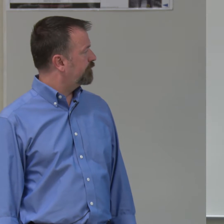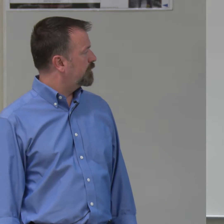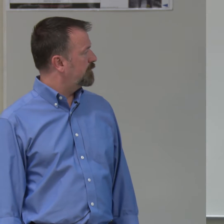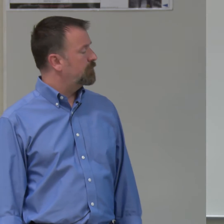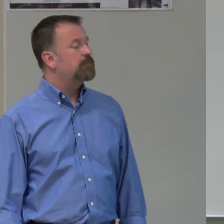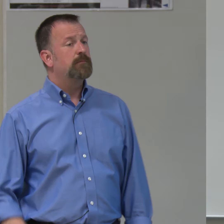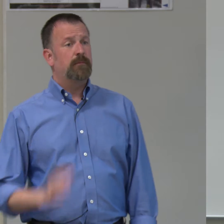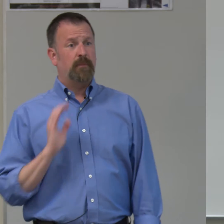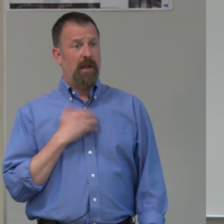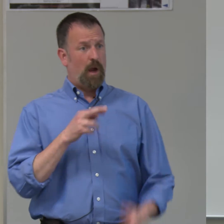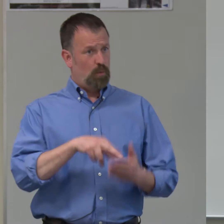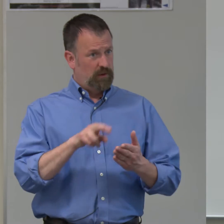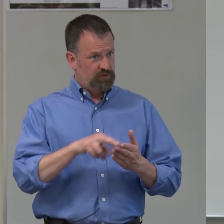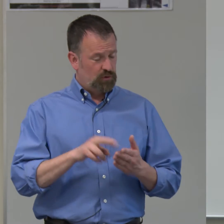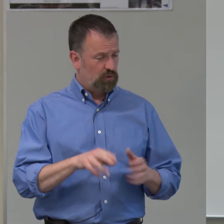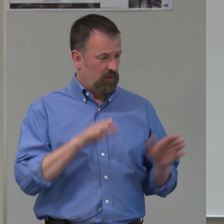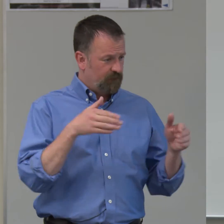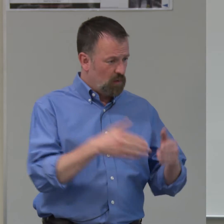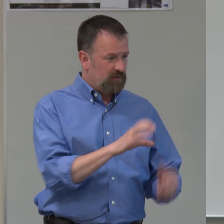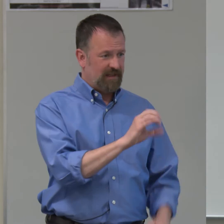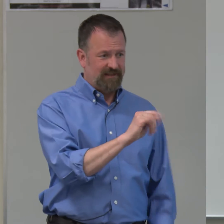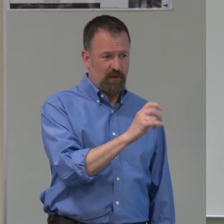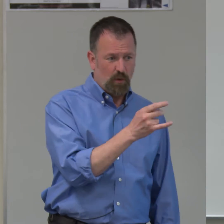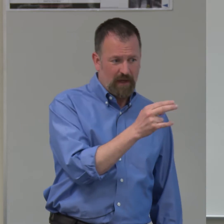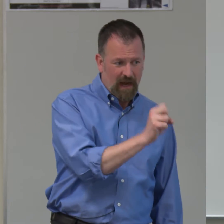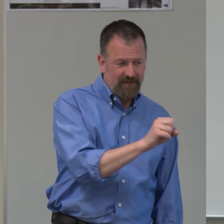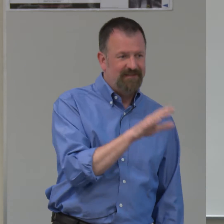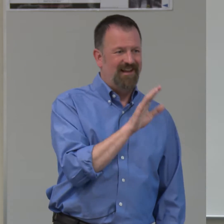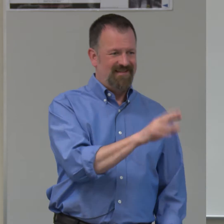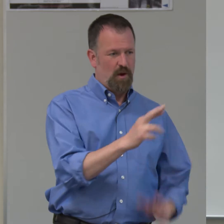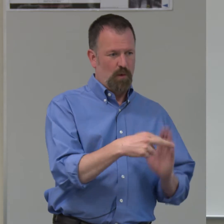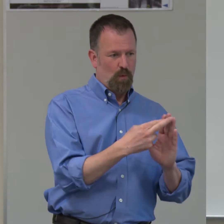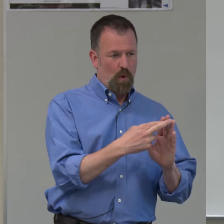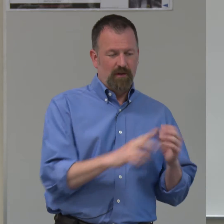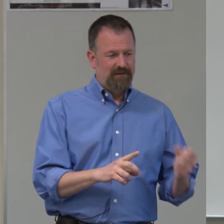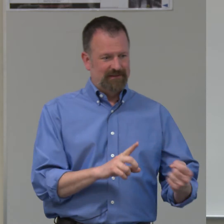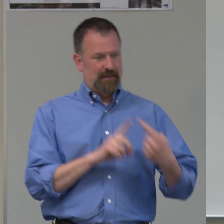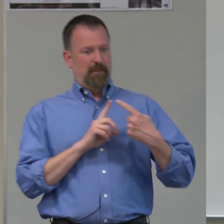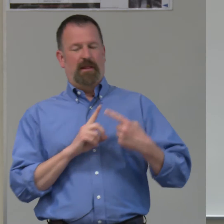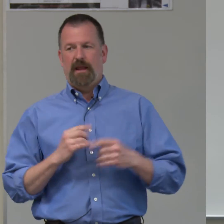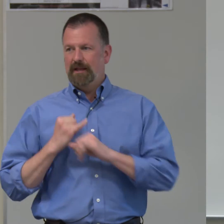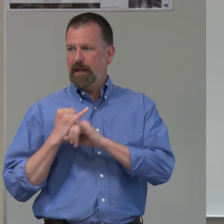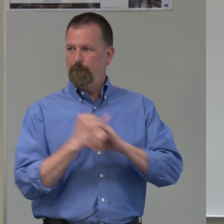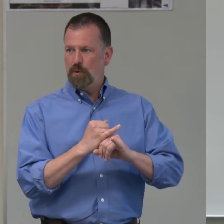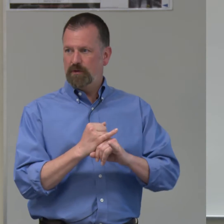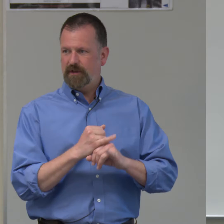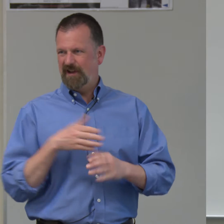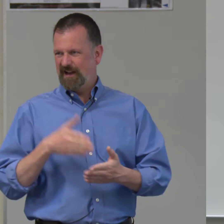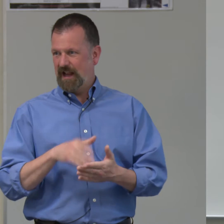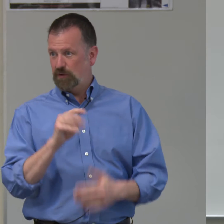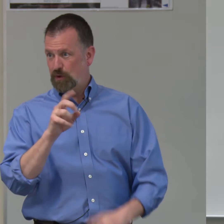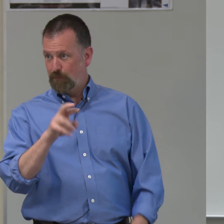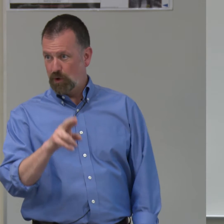and their role in stimulating tumor immunity, and some of the things that we've looked at